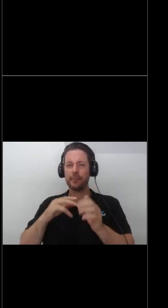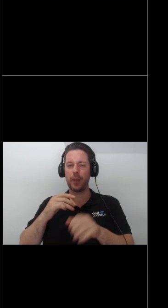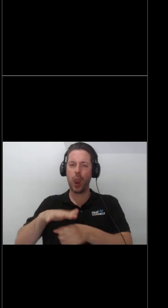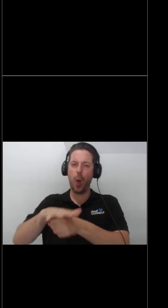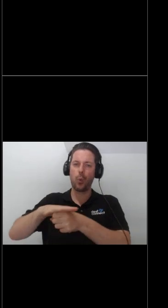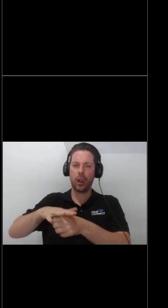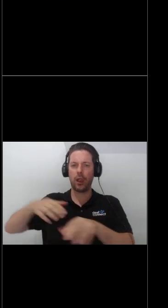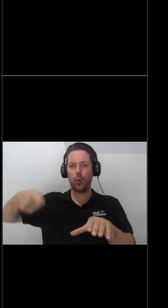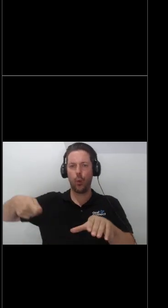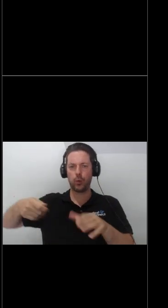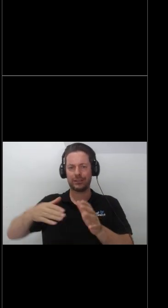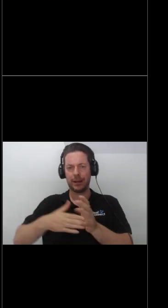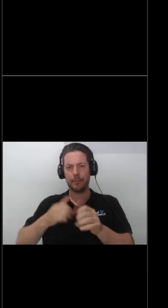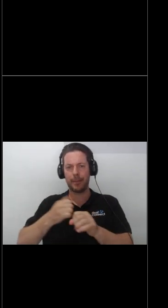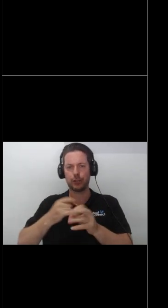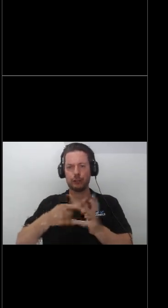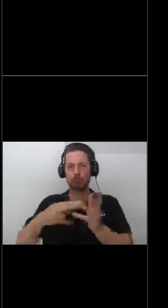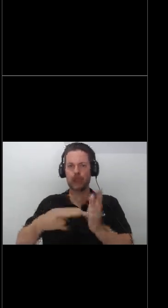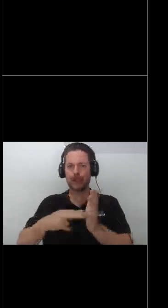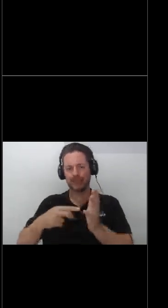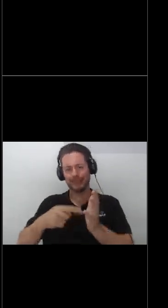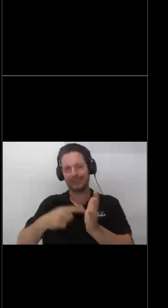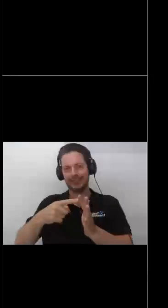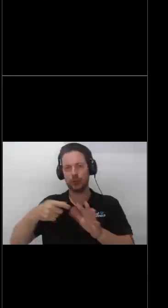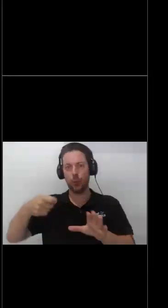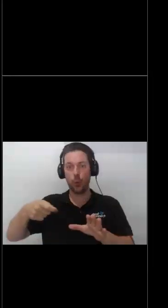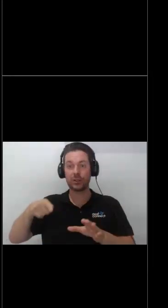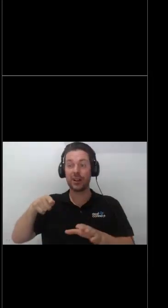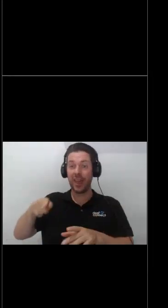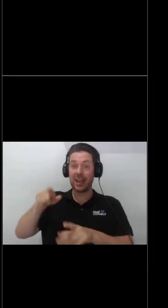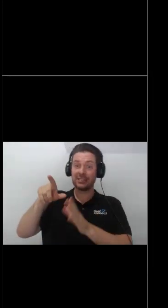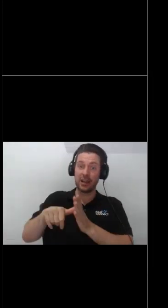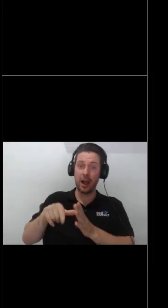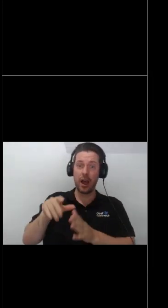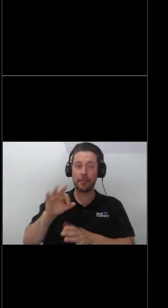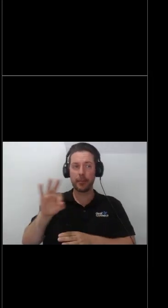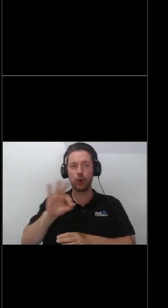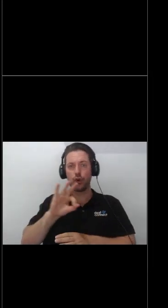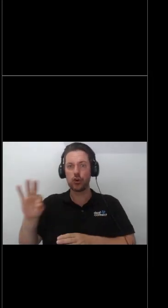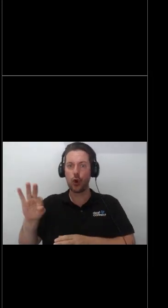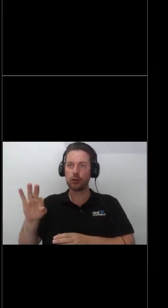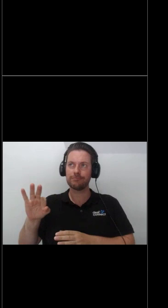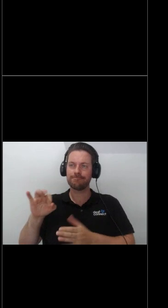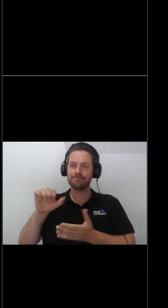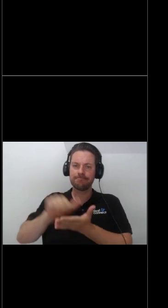have been unsound or unsafe or might be unfit for trial in the Magistrates Court.